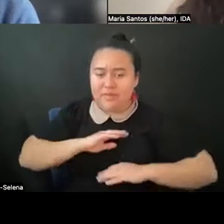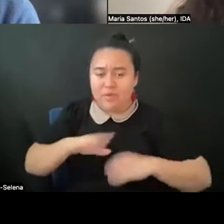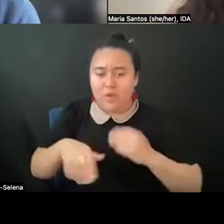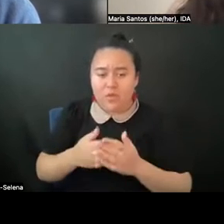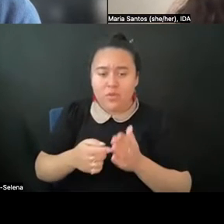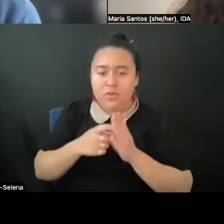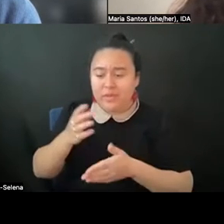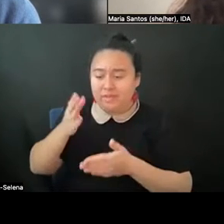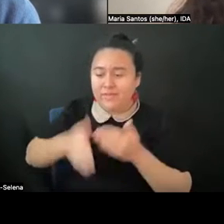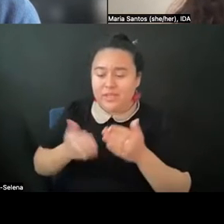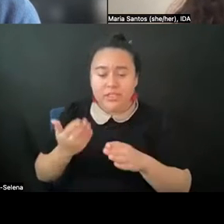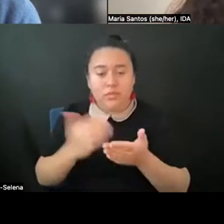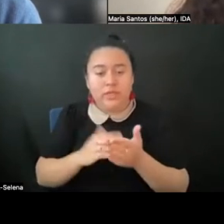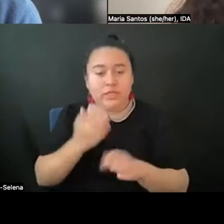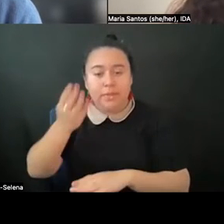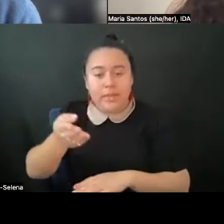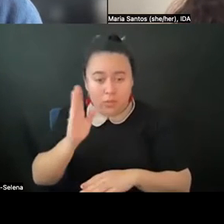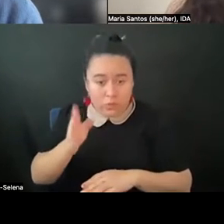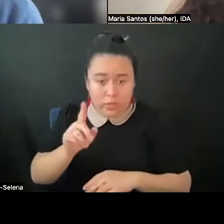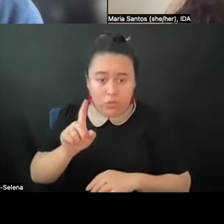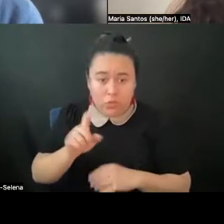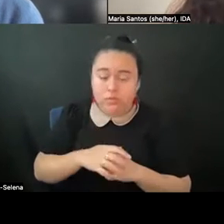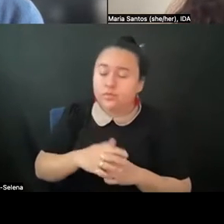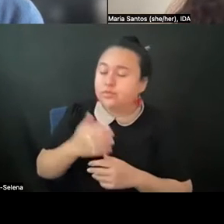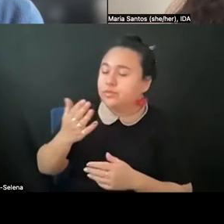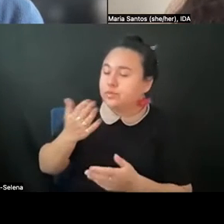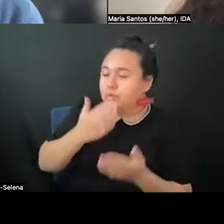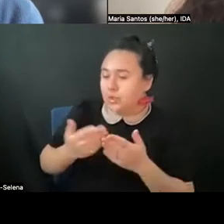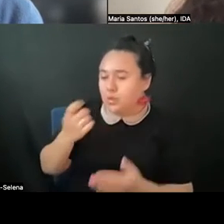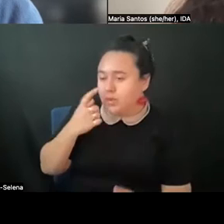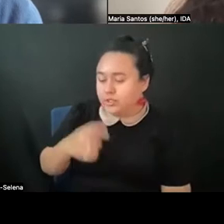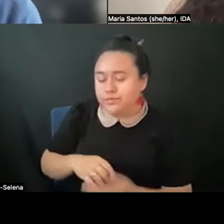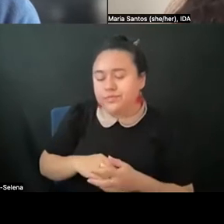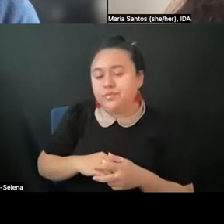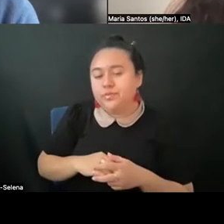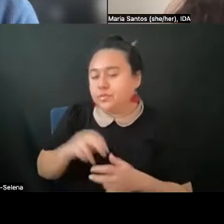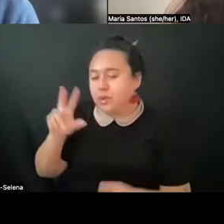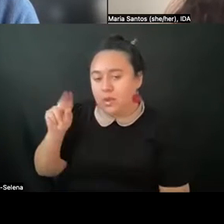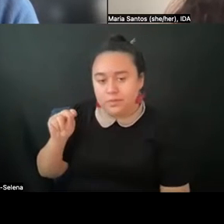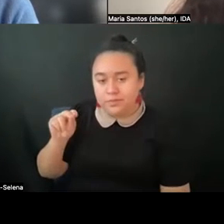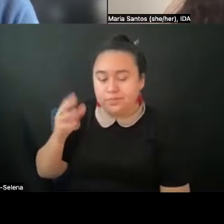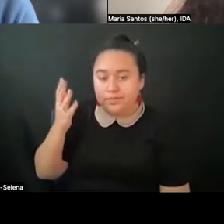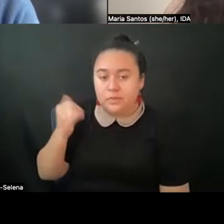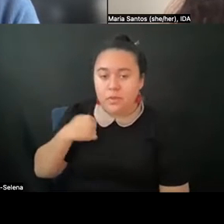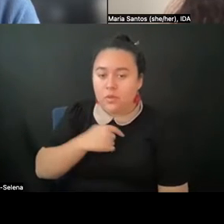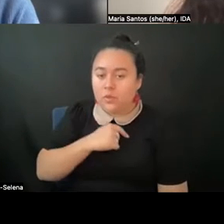complete it and resubmit? That is a good question. No because we don't have the bandwidth, unfortunately.